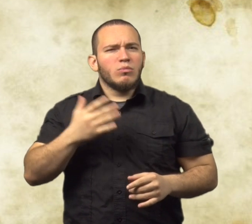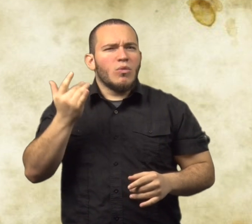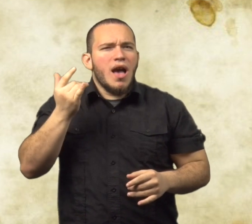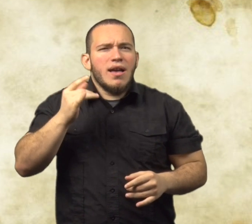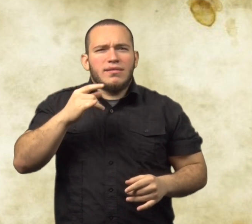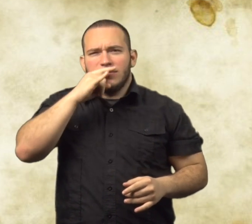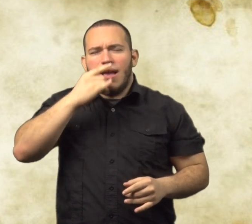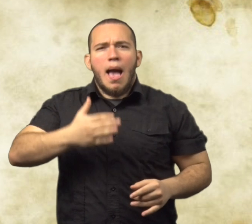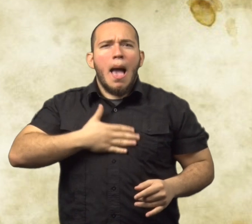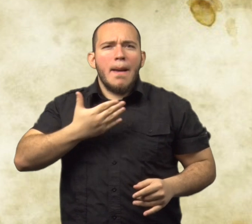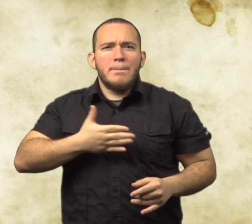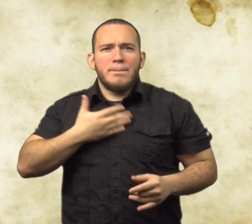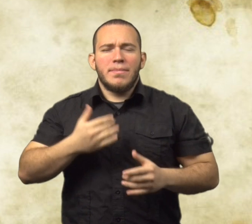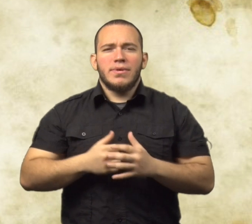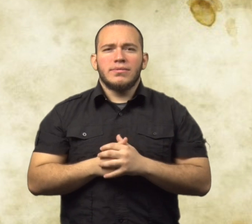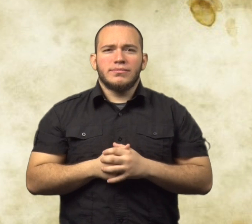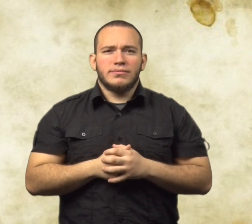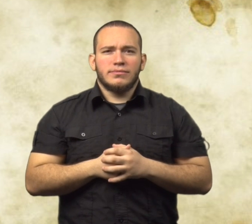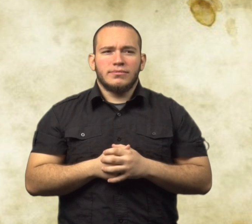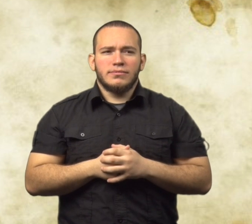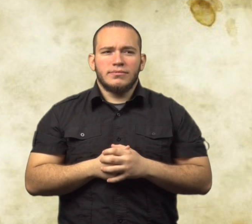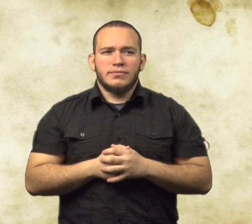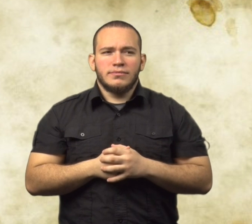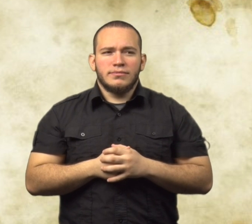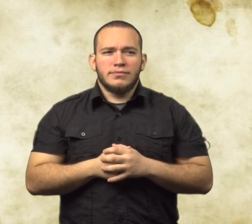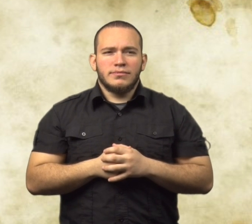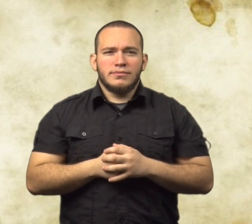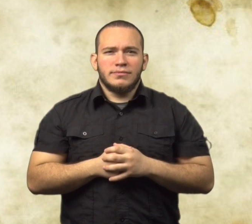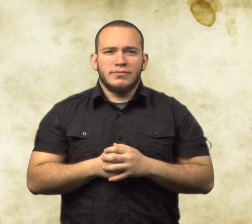But, the kids are happy. Why do you think children would be happy?